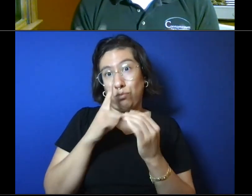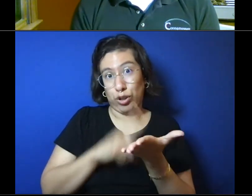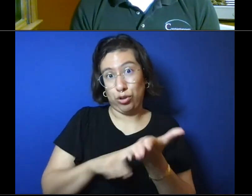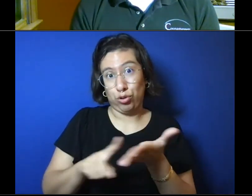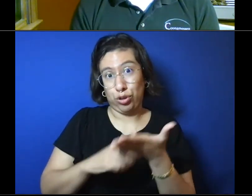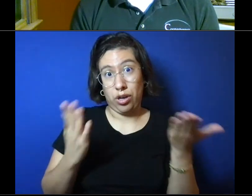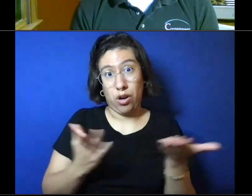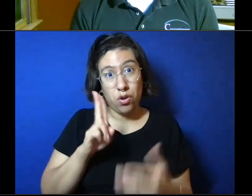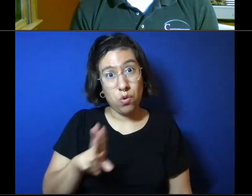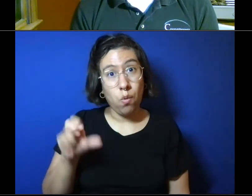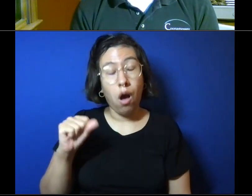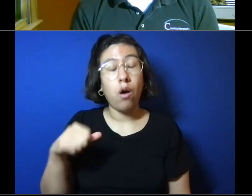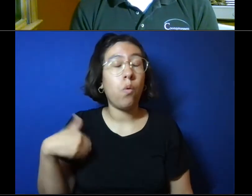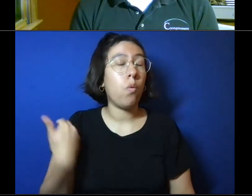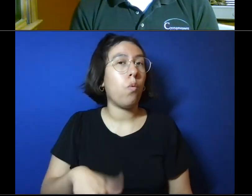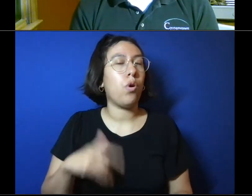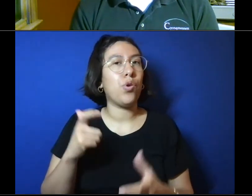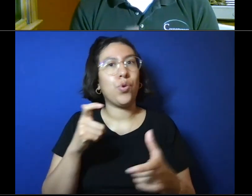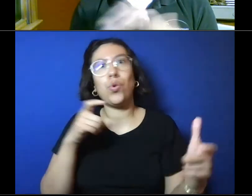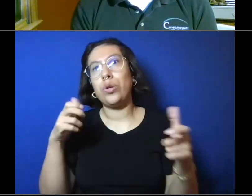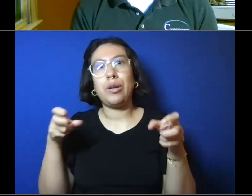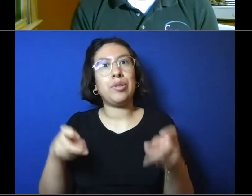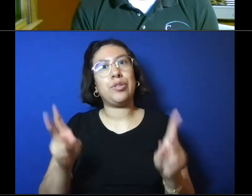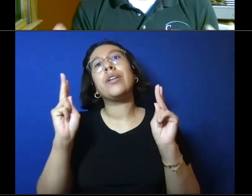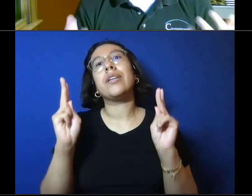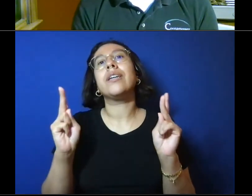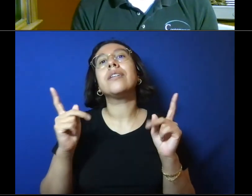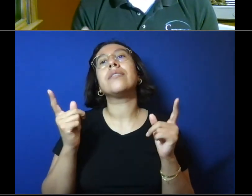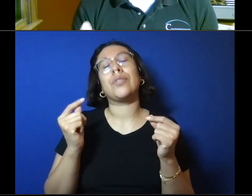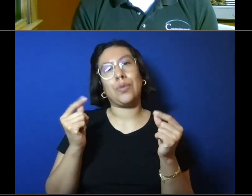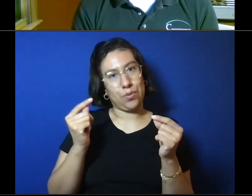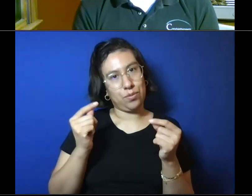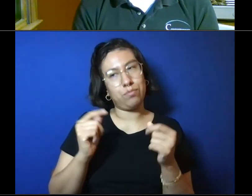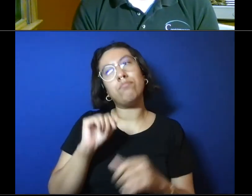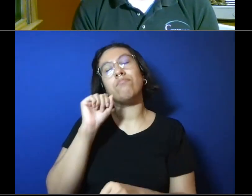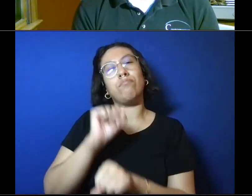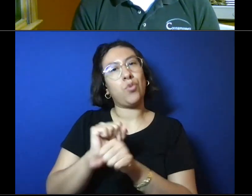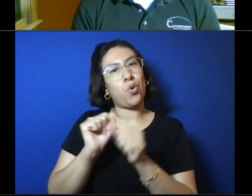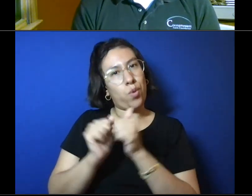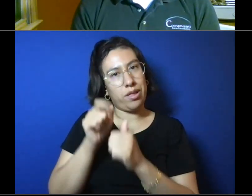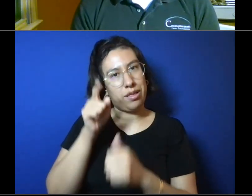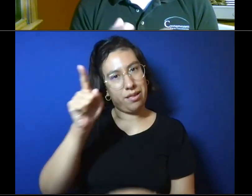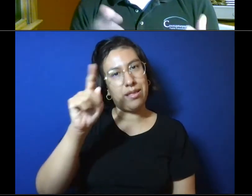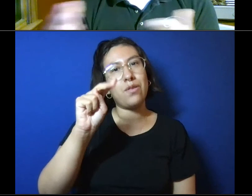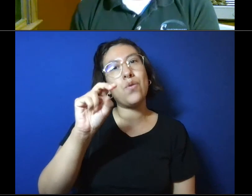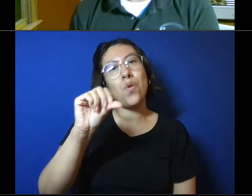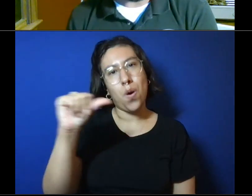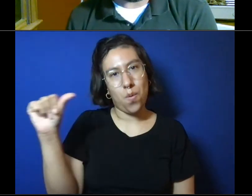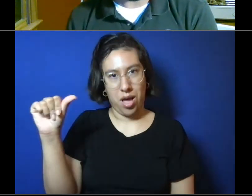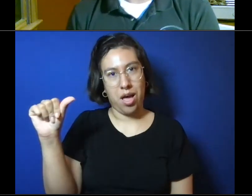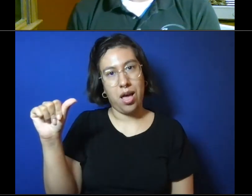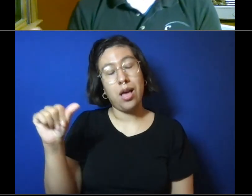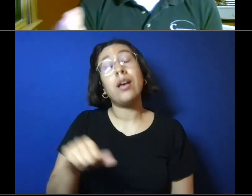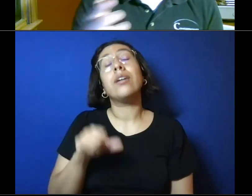one of the biggest opportunities to do that is to align yourself and work very closely with NOAA. And so through Coonamessett Farm Foundation